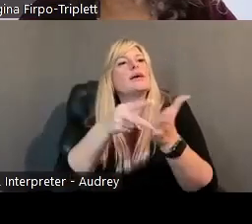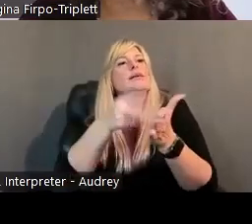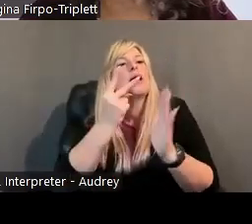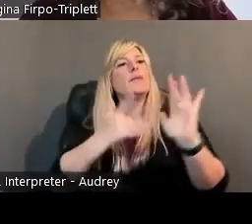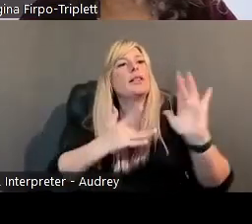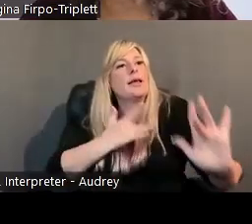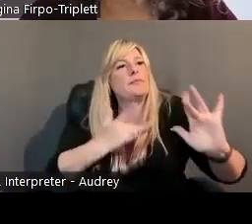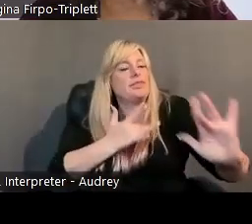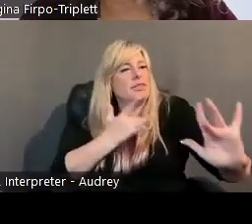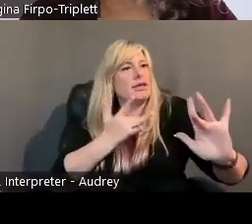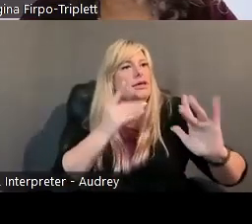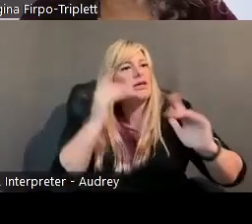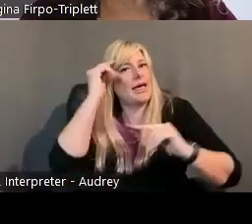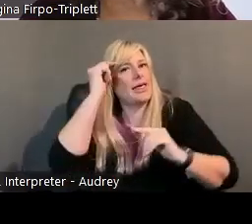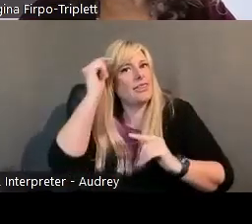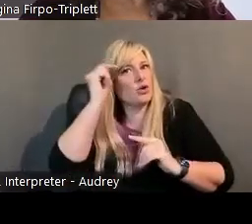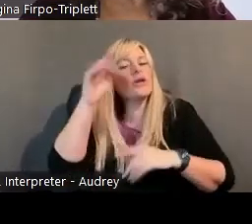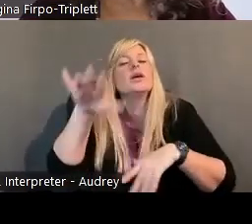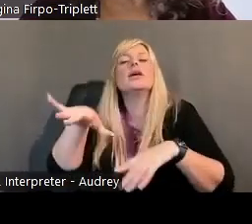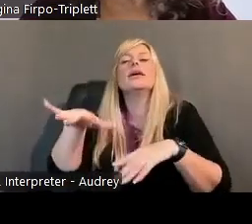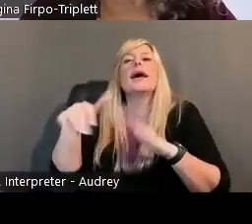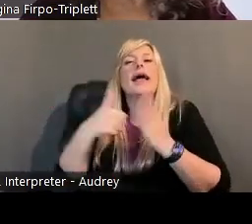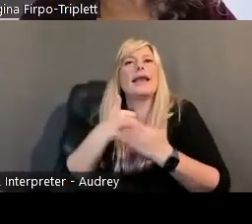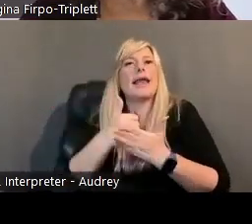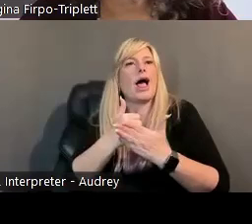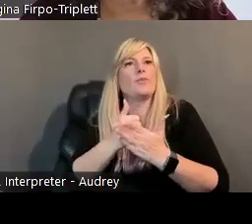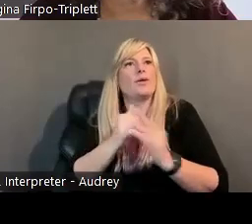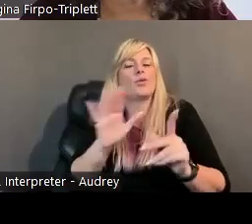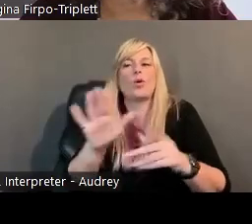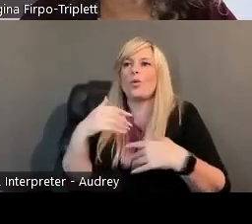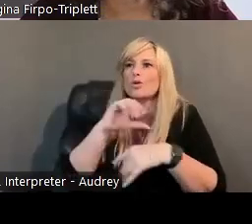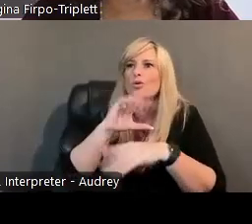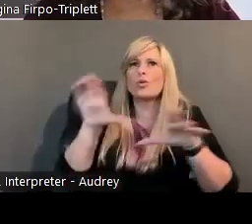viewers were saying, we're doing all this work to communicate with neurotypical people.